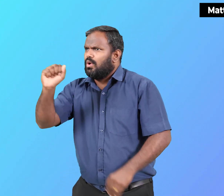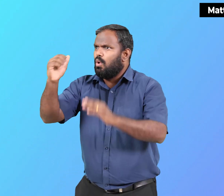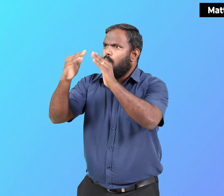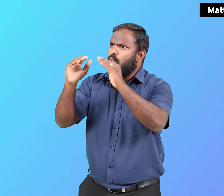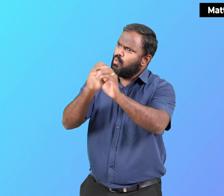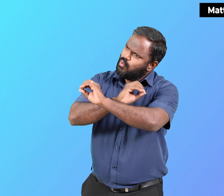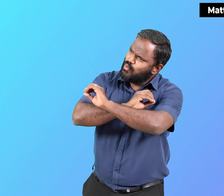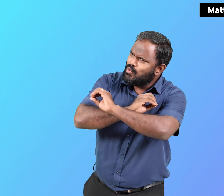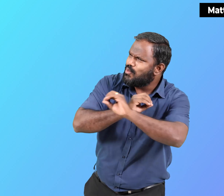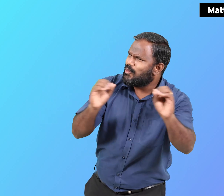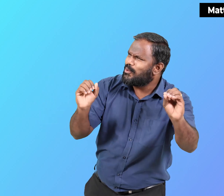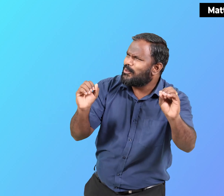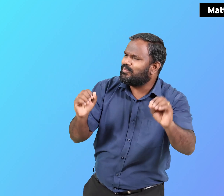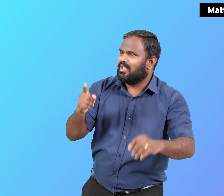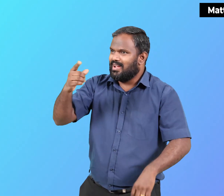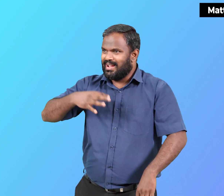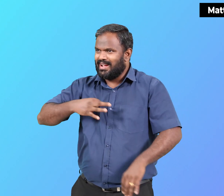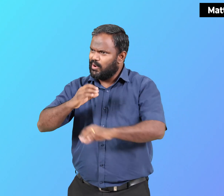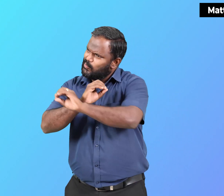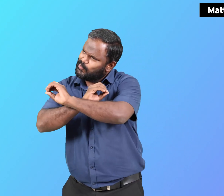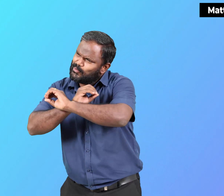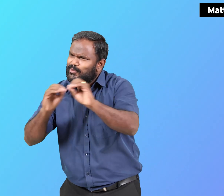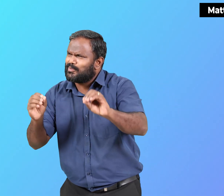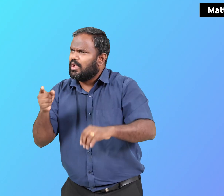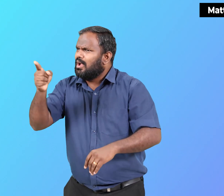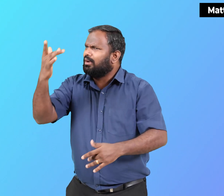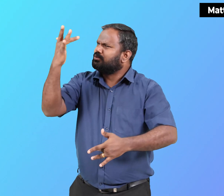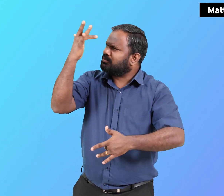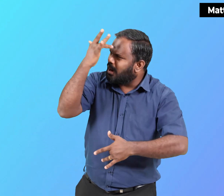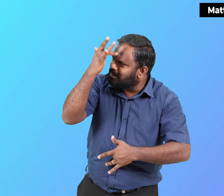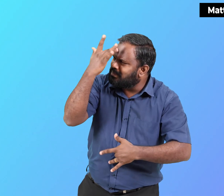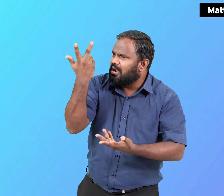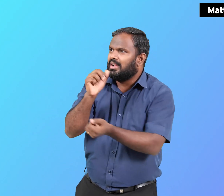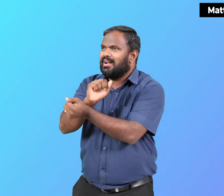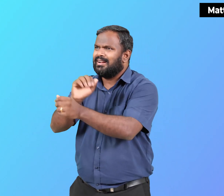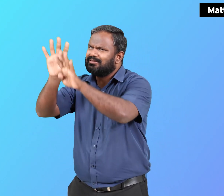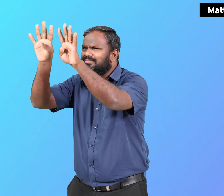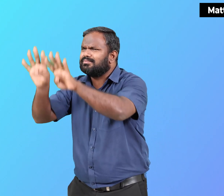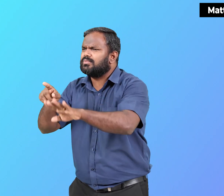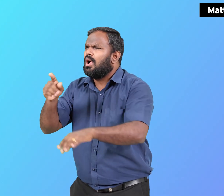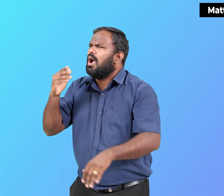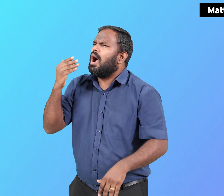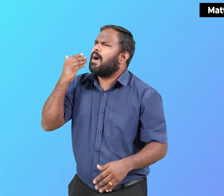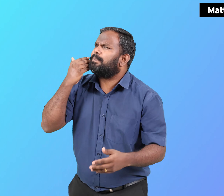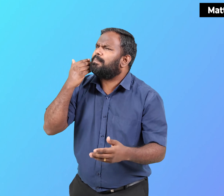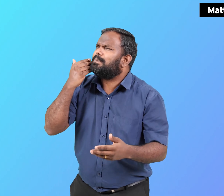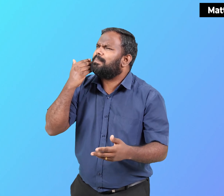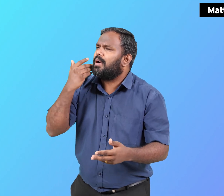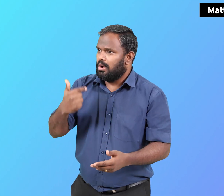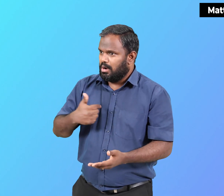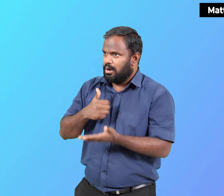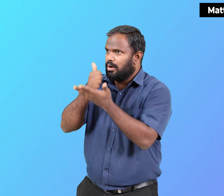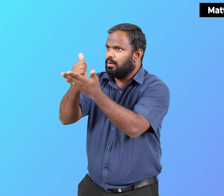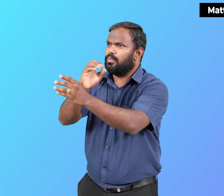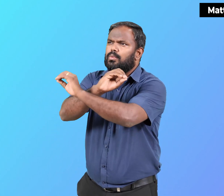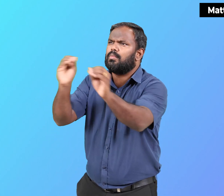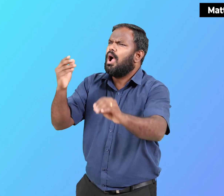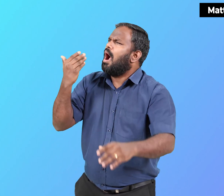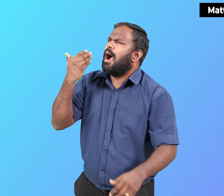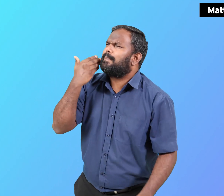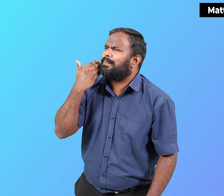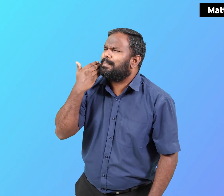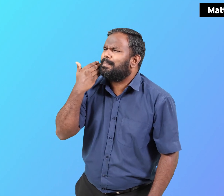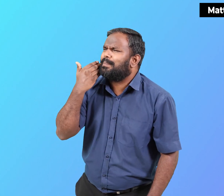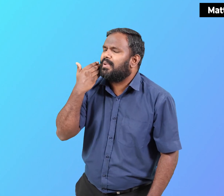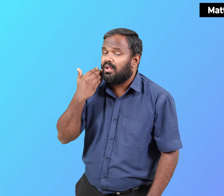When did we see you without a place to stay? Or when did we see you without clothes or sick or in prison? When did we see any of this and not help you?’